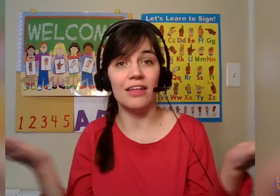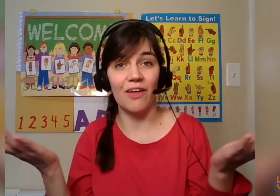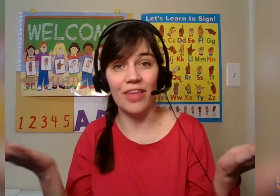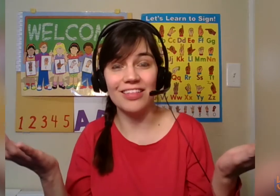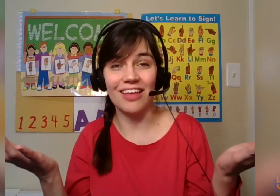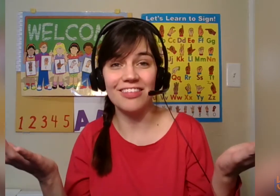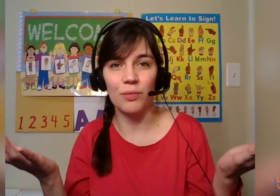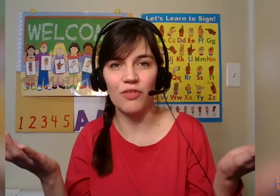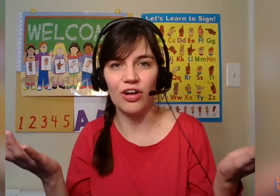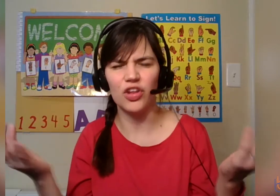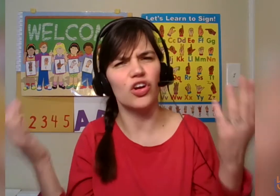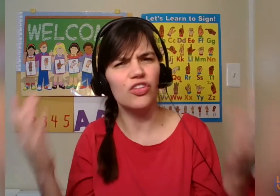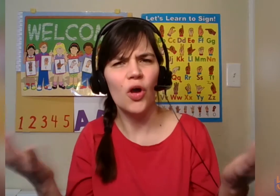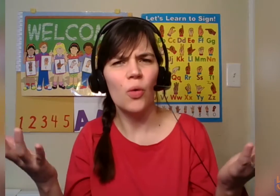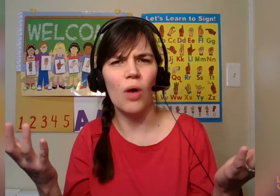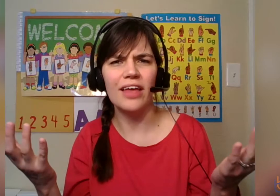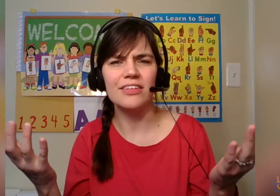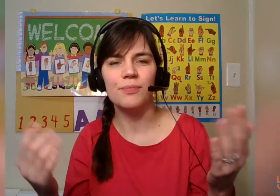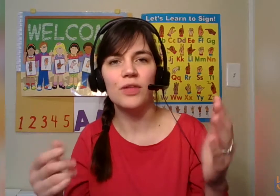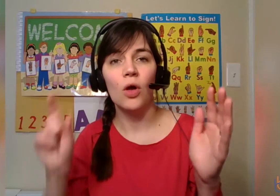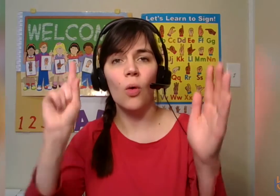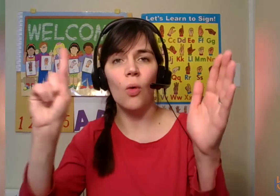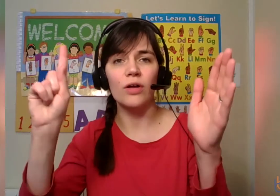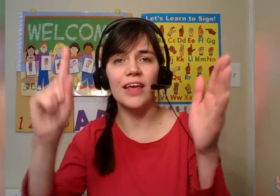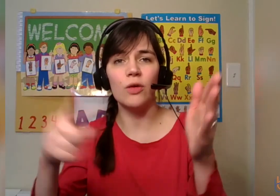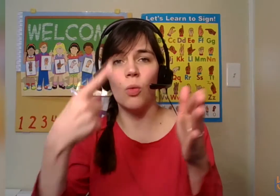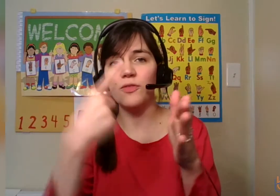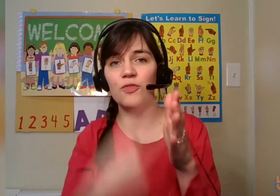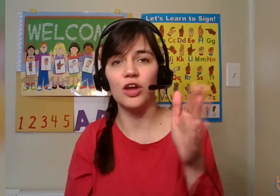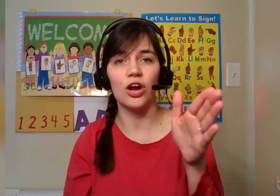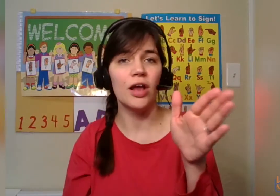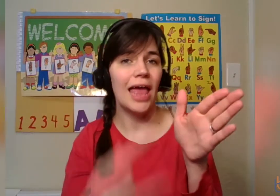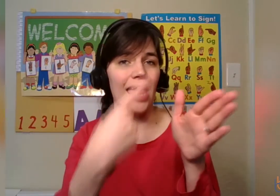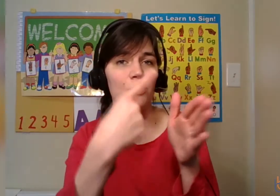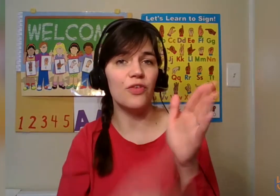hands out like this, like we've already learned. What? Or take one finger and move